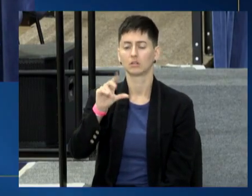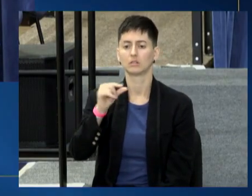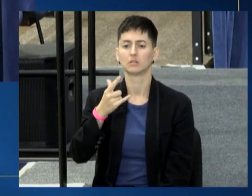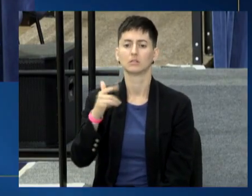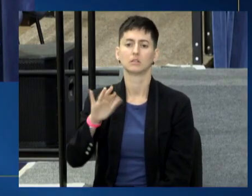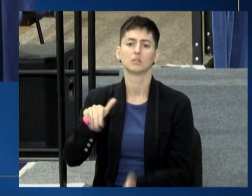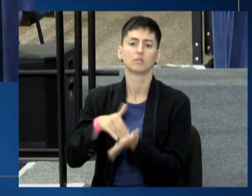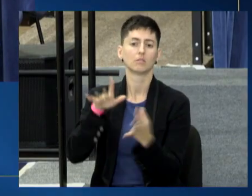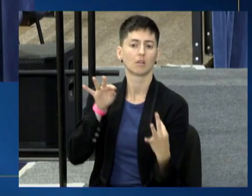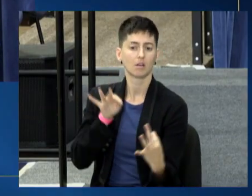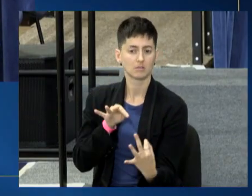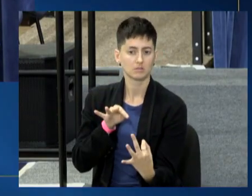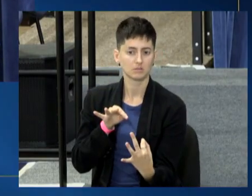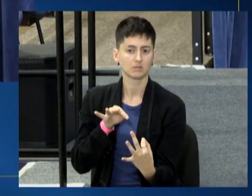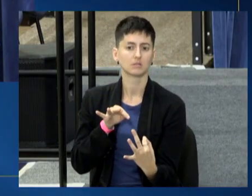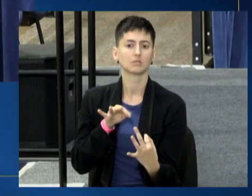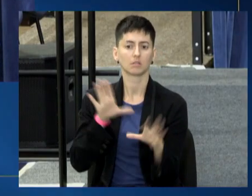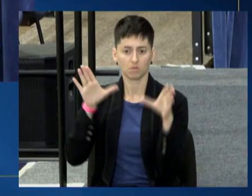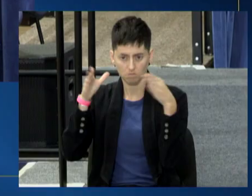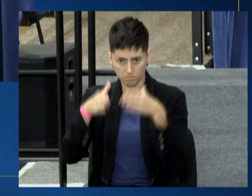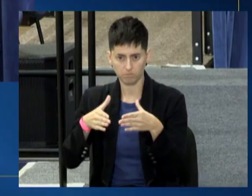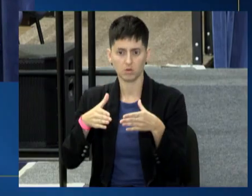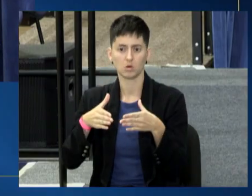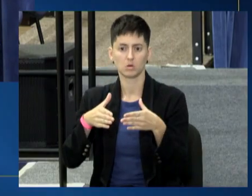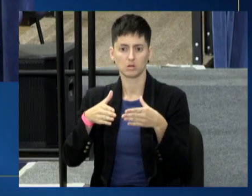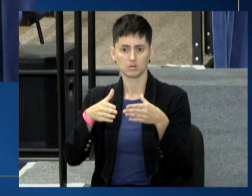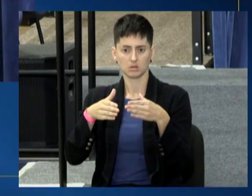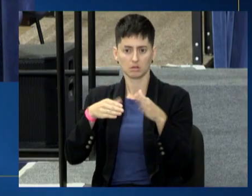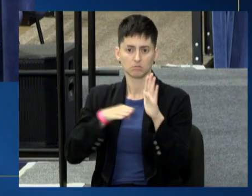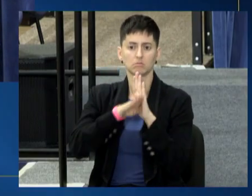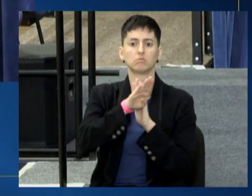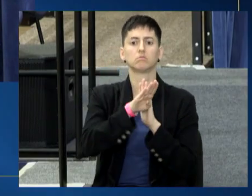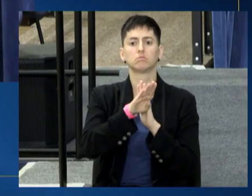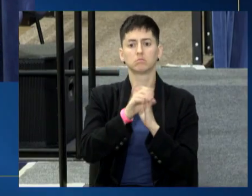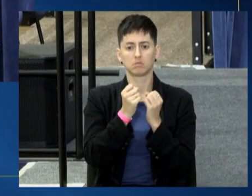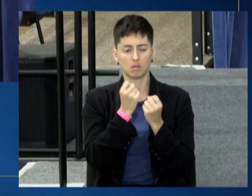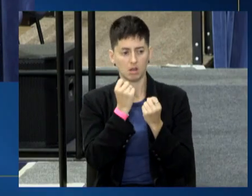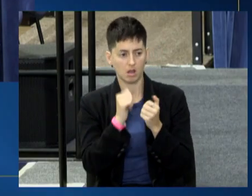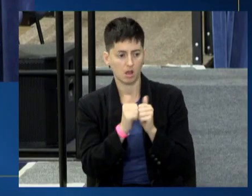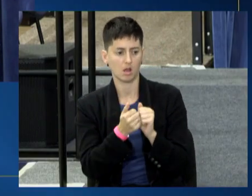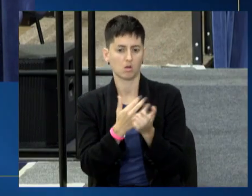obviously focused on advancing our understanding of how we can use data sourced outside of clinical